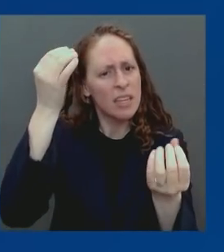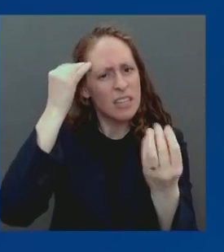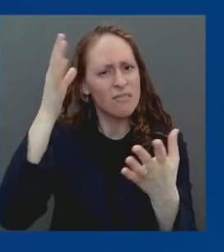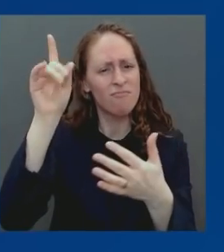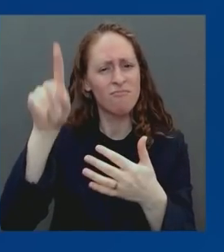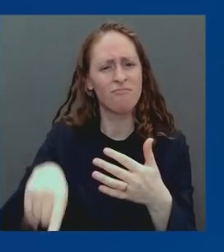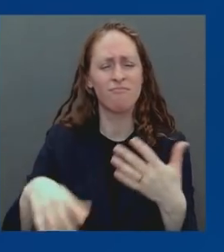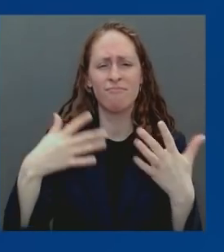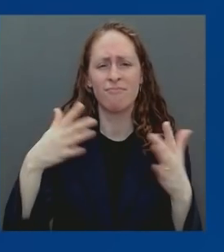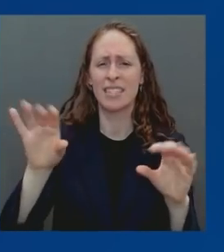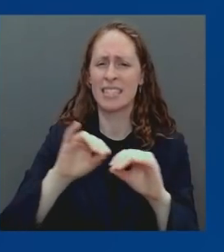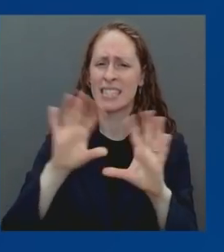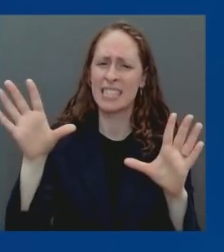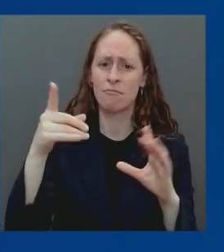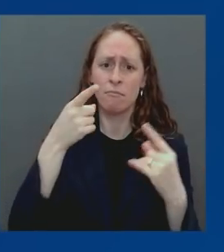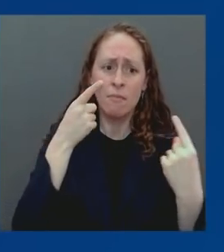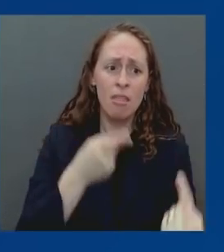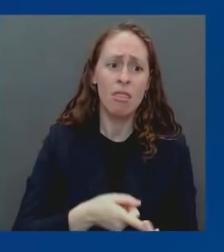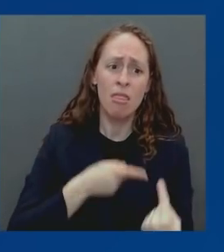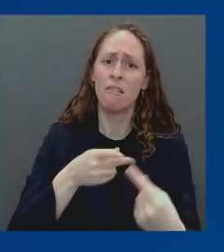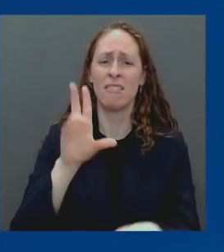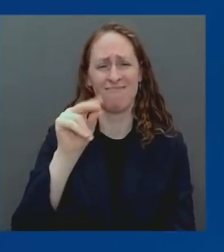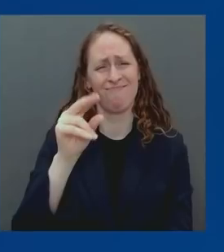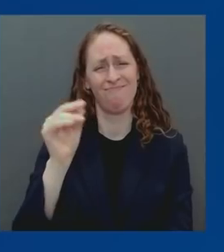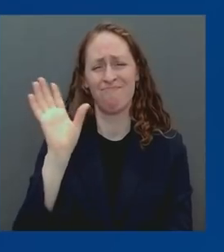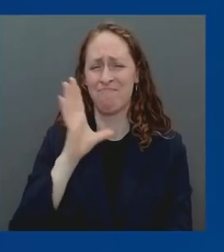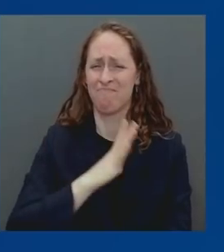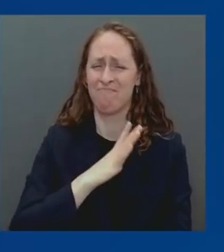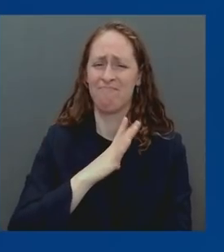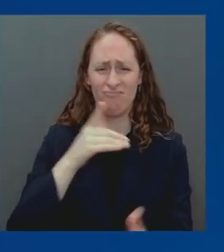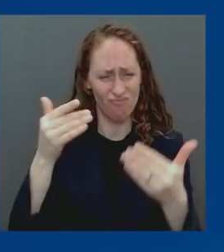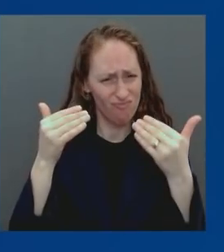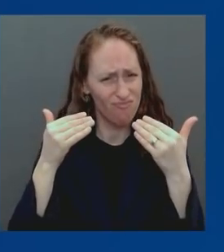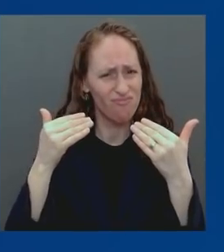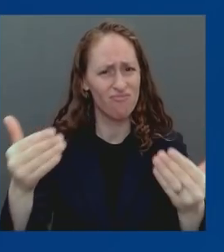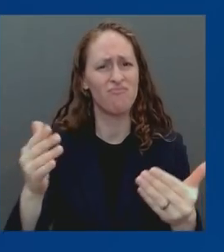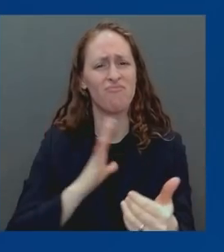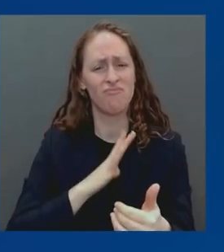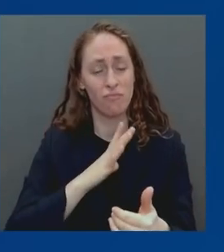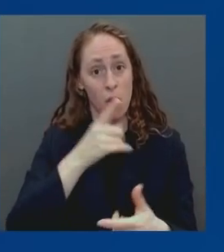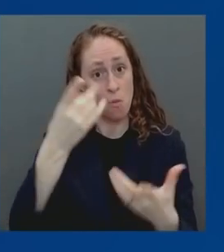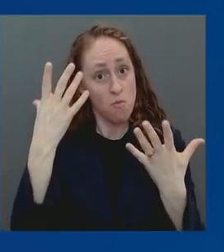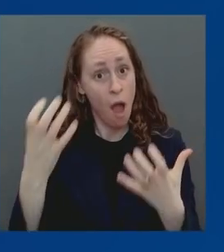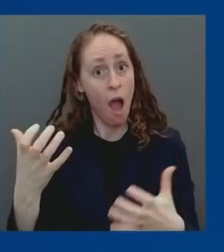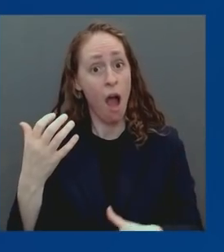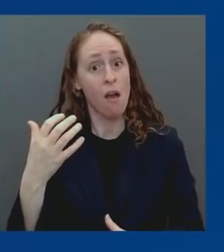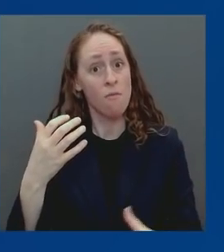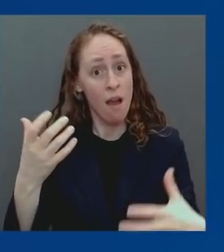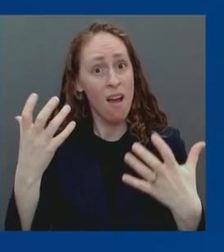vaccination is recommended for people who are trying to get pregnant now or might become pregnant in the future,